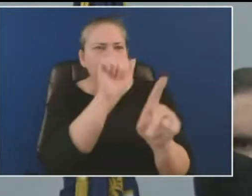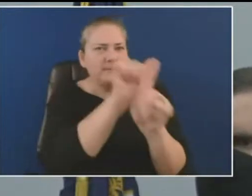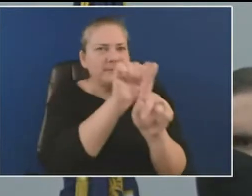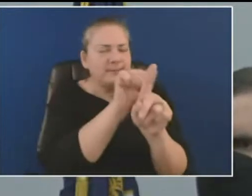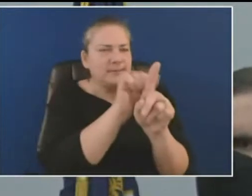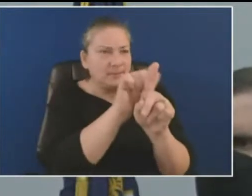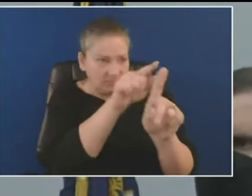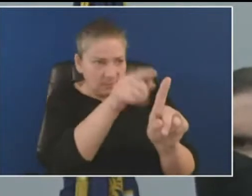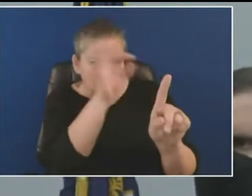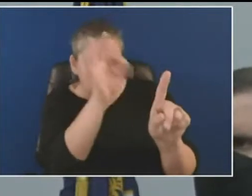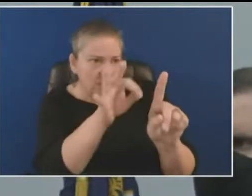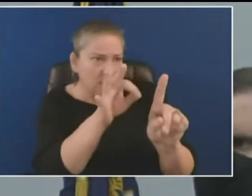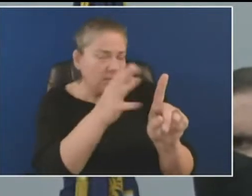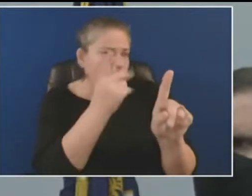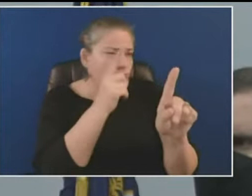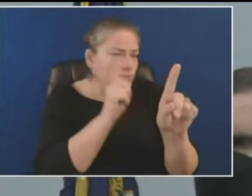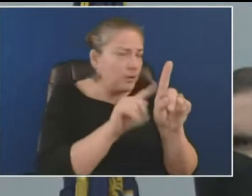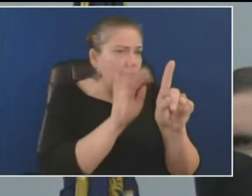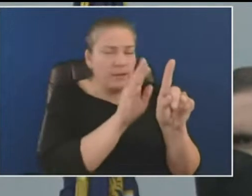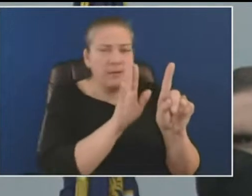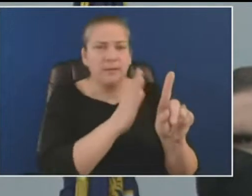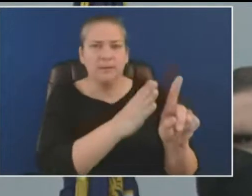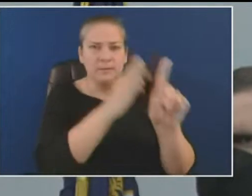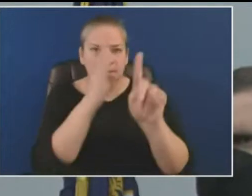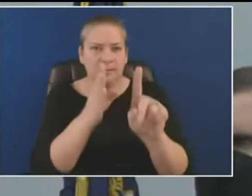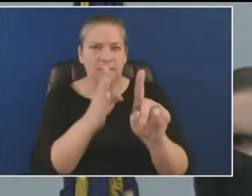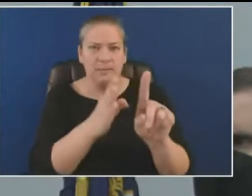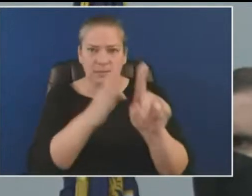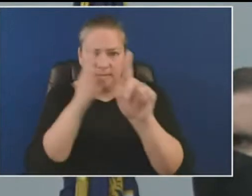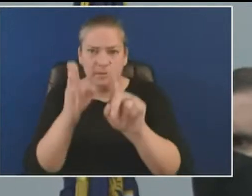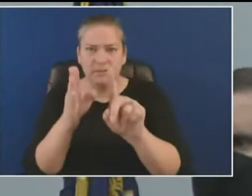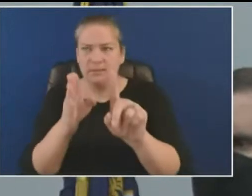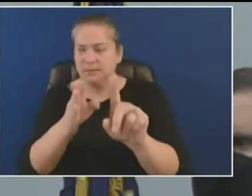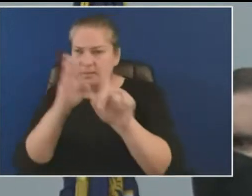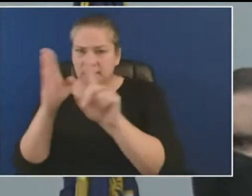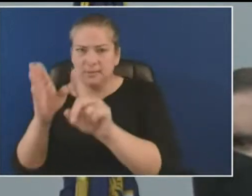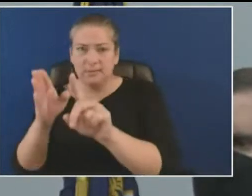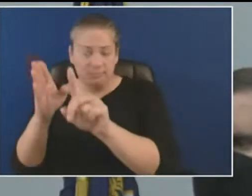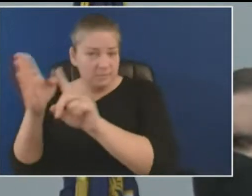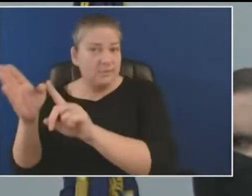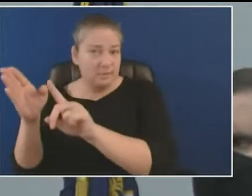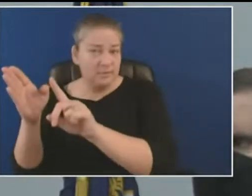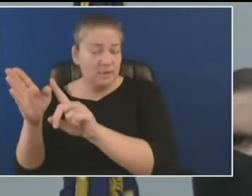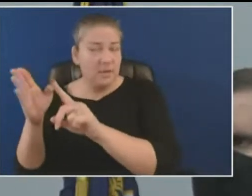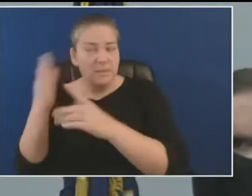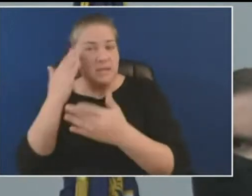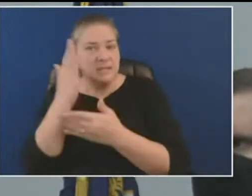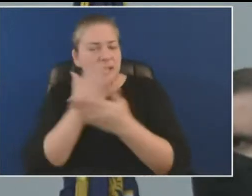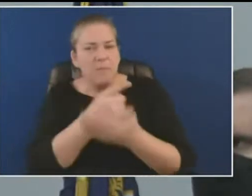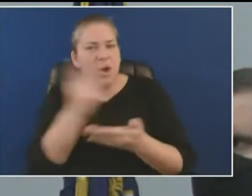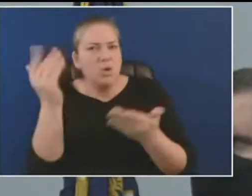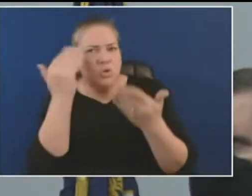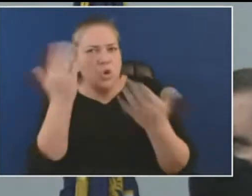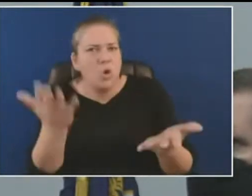county or city authorities don't know the status of some of these folks at this junction, but we're working